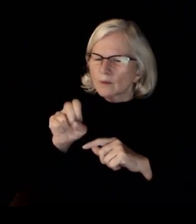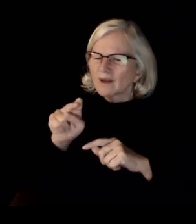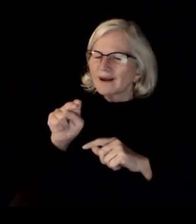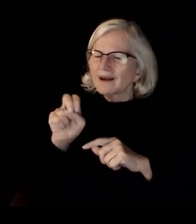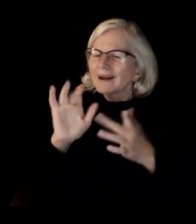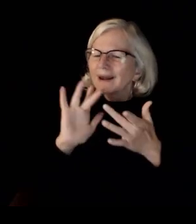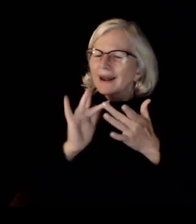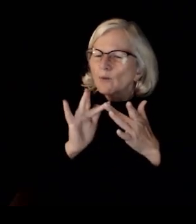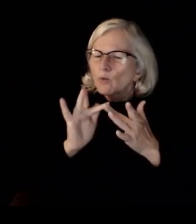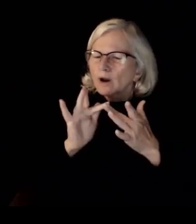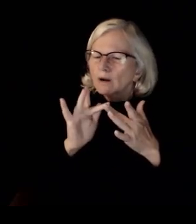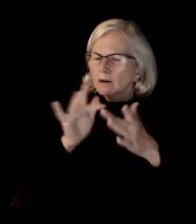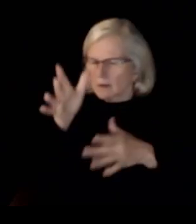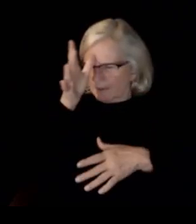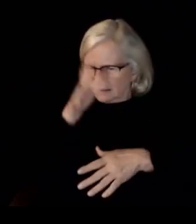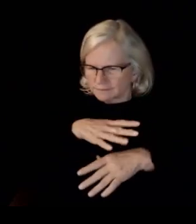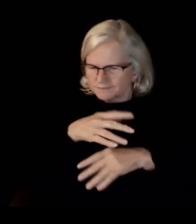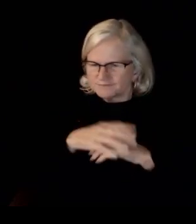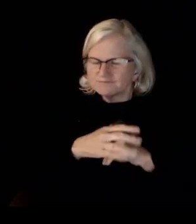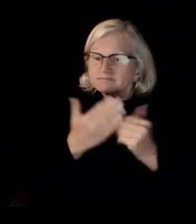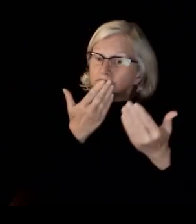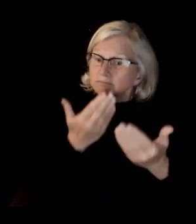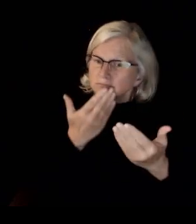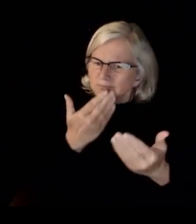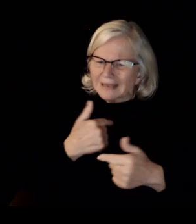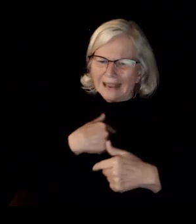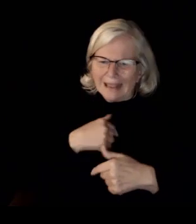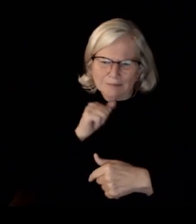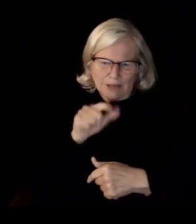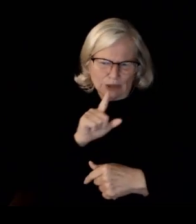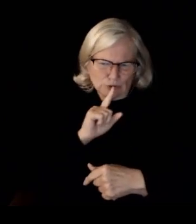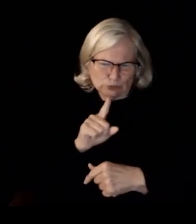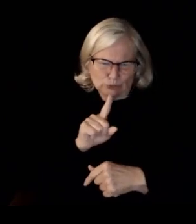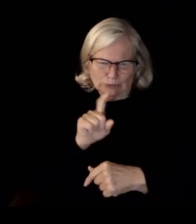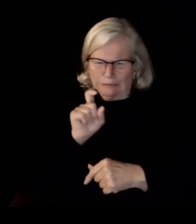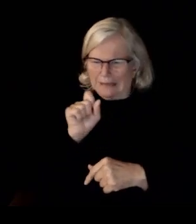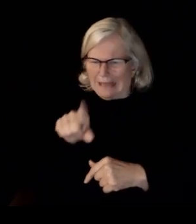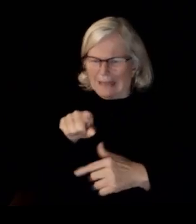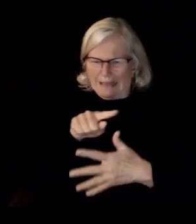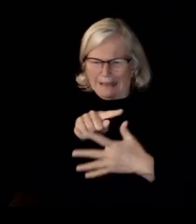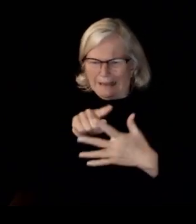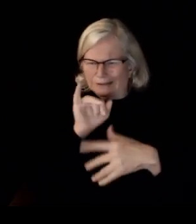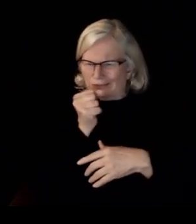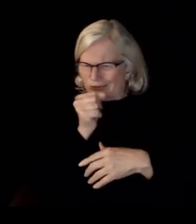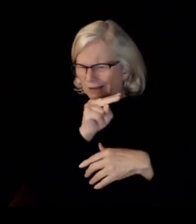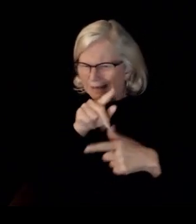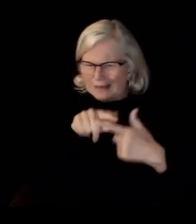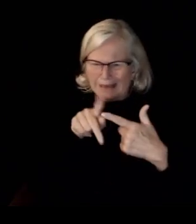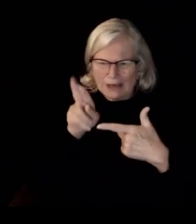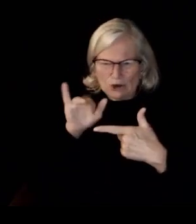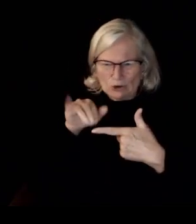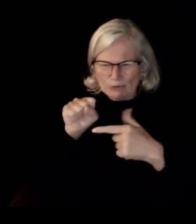I'm not sure which one of you would be the best for this but in regards to the announcement